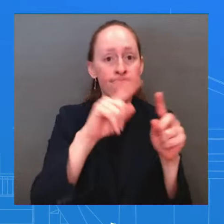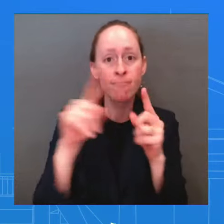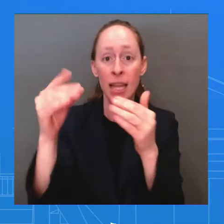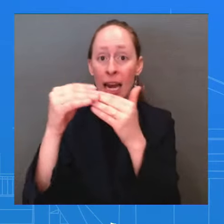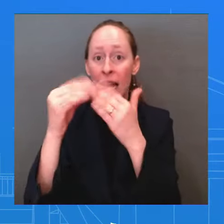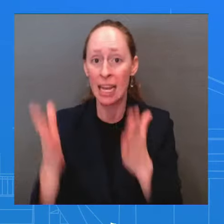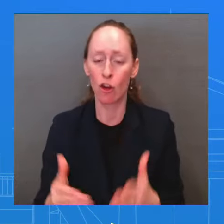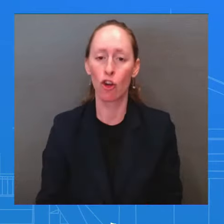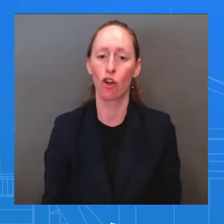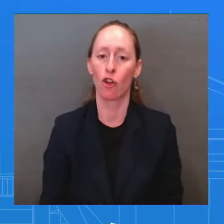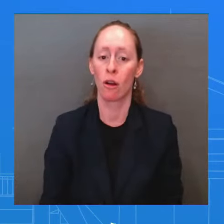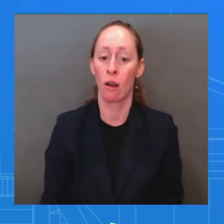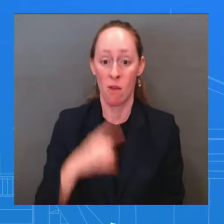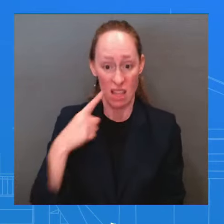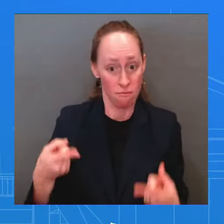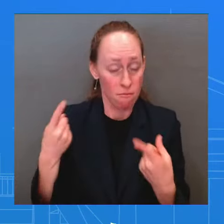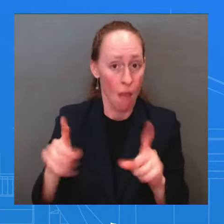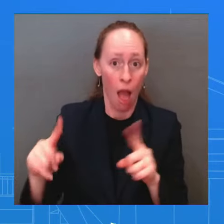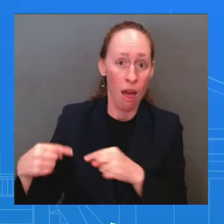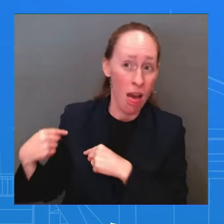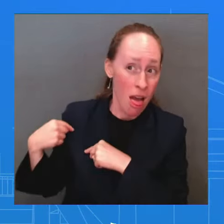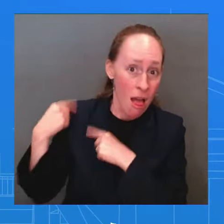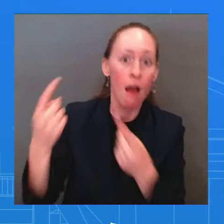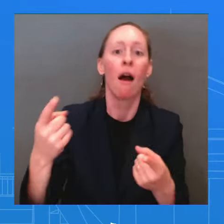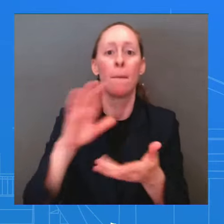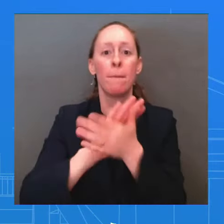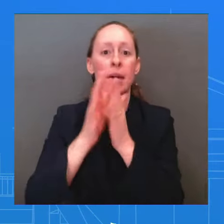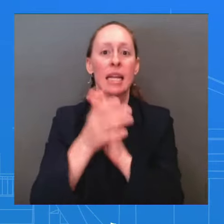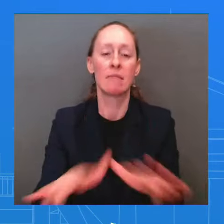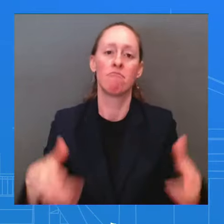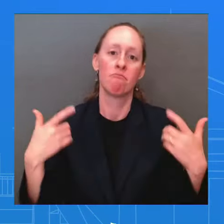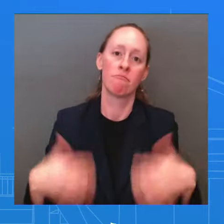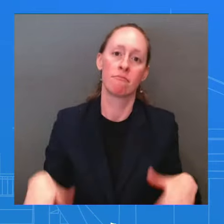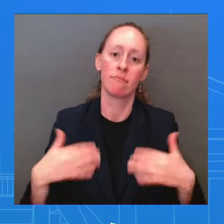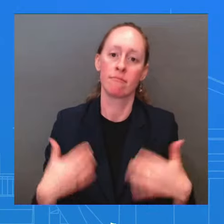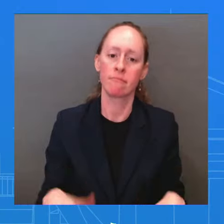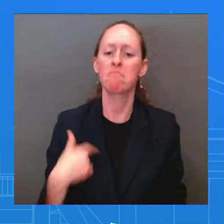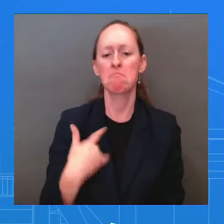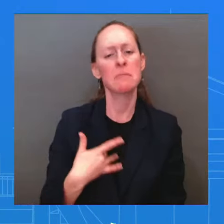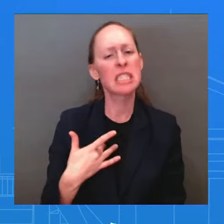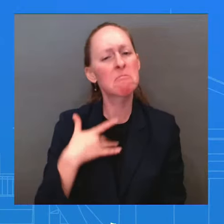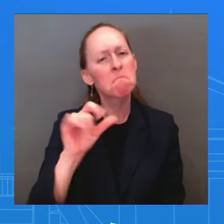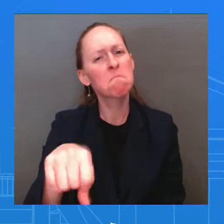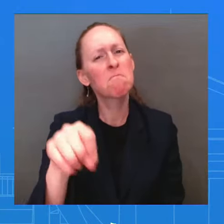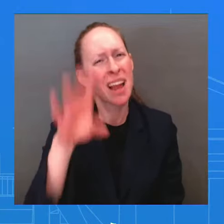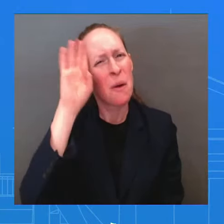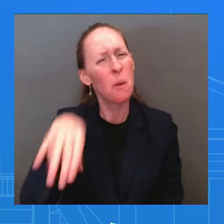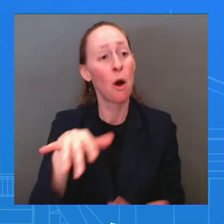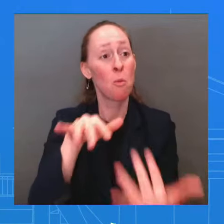And we believe that they are trying to work to help bring about an end to this conflict. That would be good for everyone. It'd be good for Saudi.